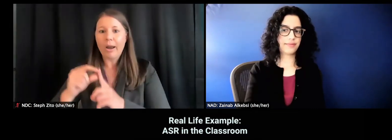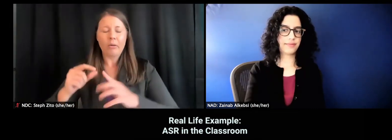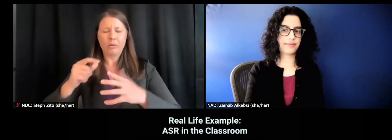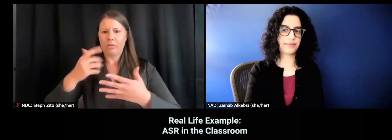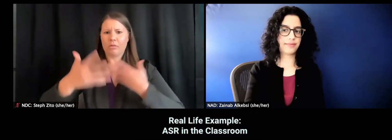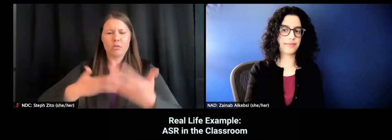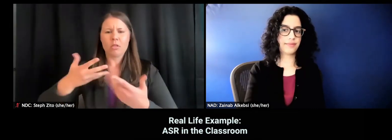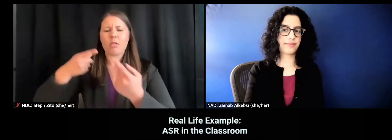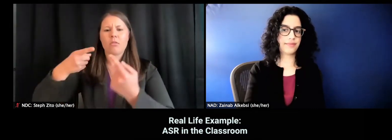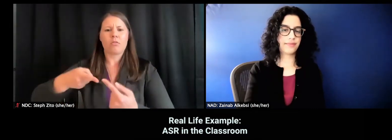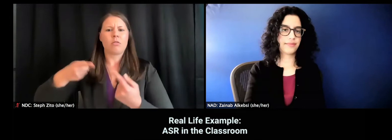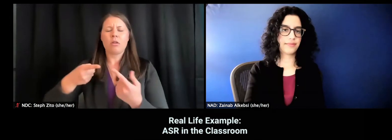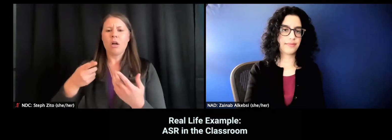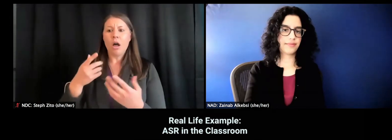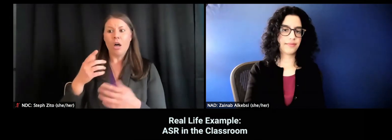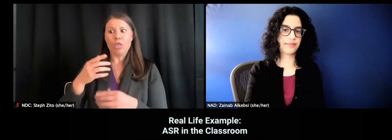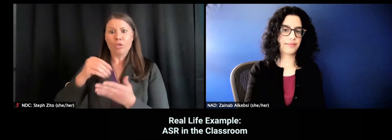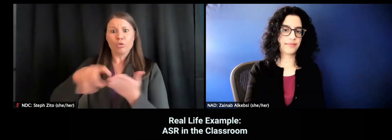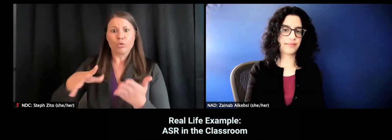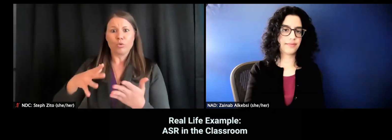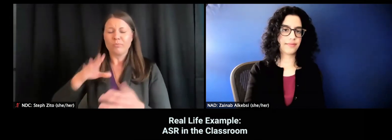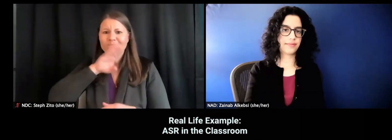and the student feared with their struggles